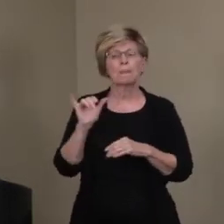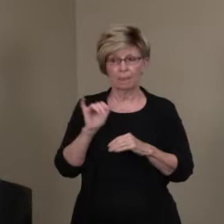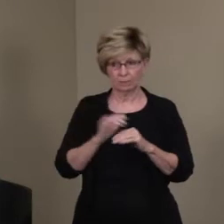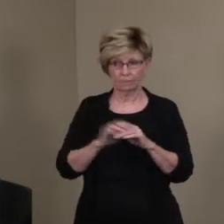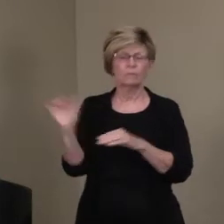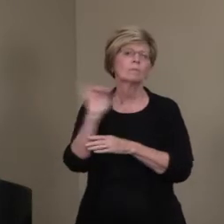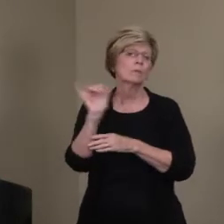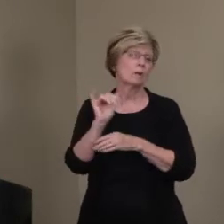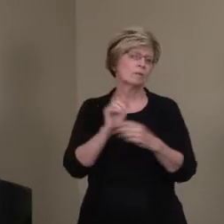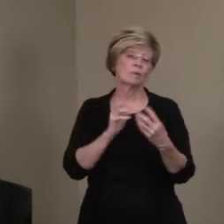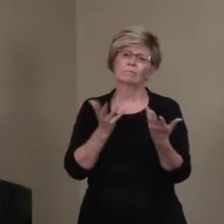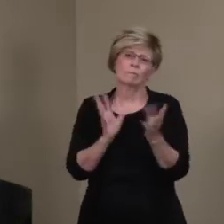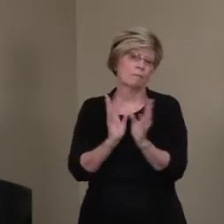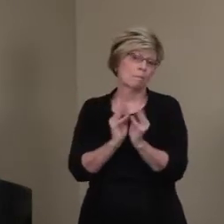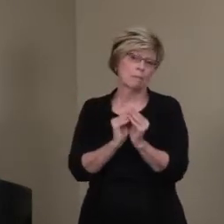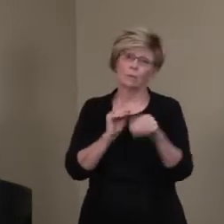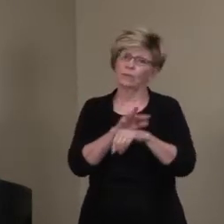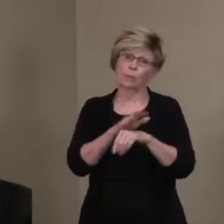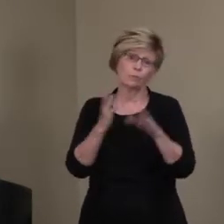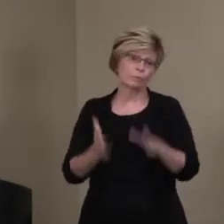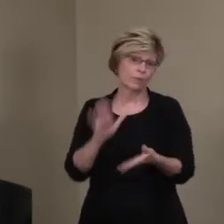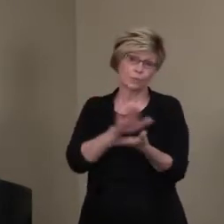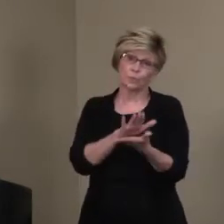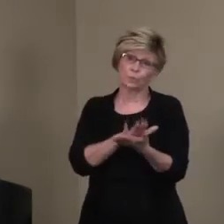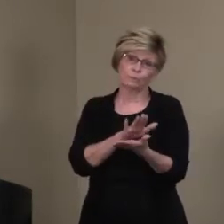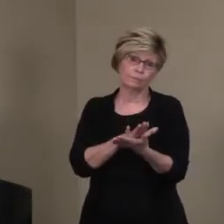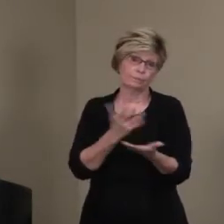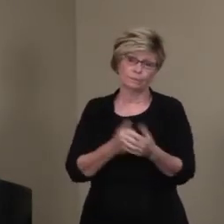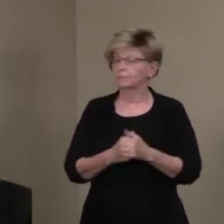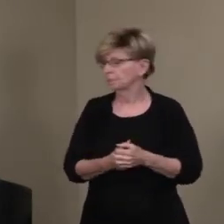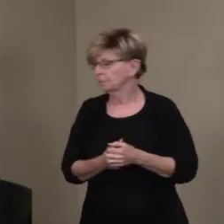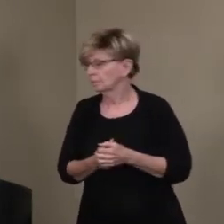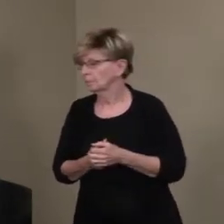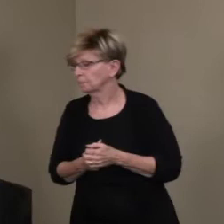minds of how the student has grown up maybe they've met with the counselor at